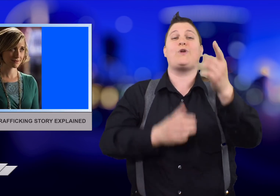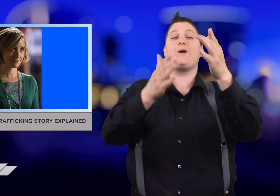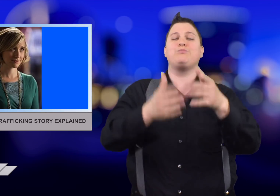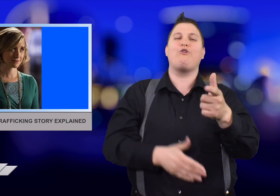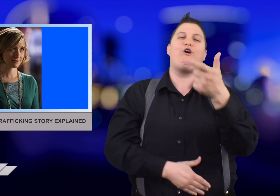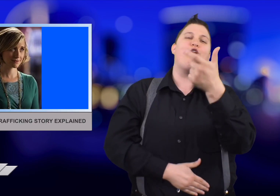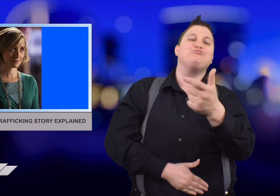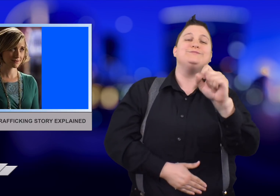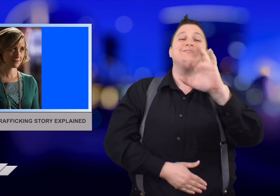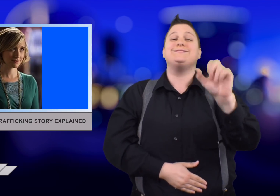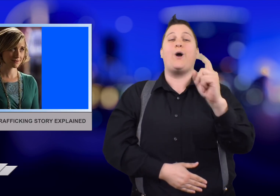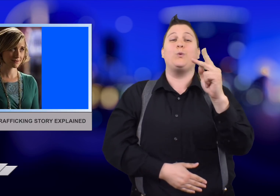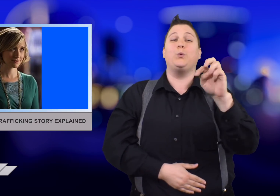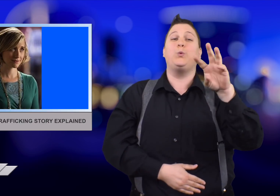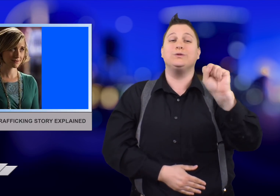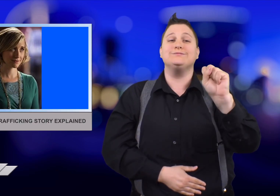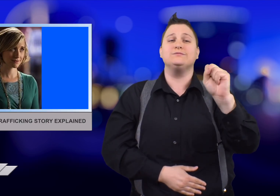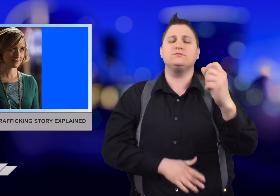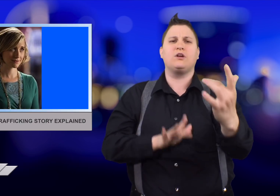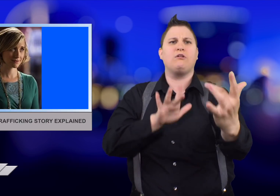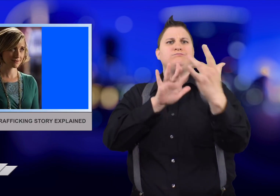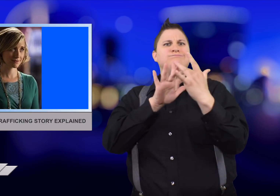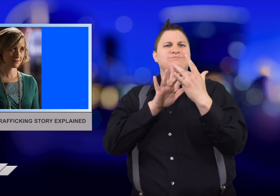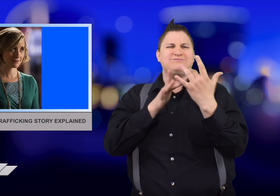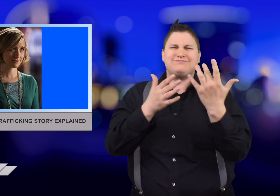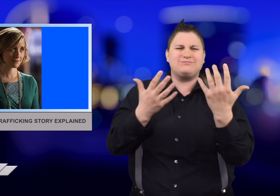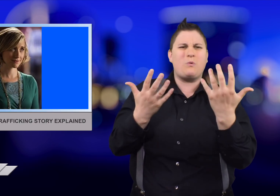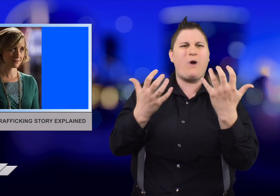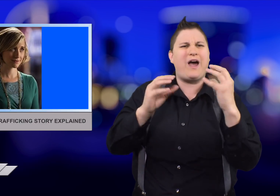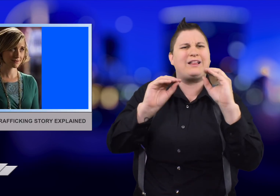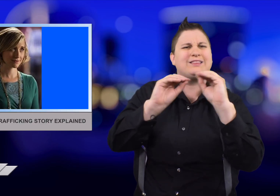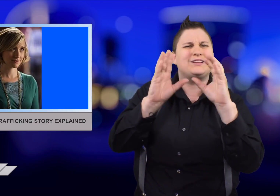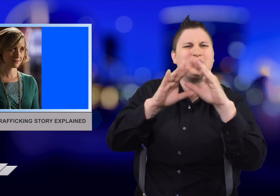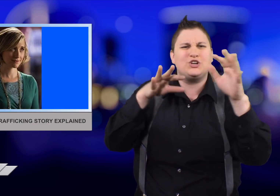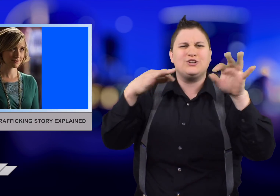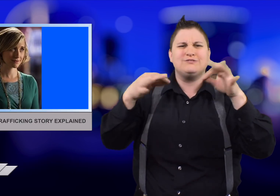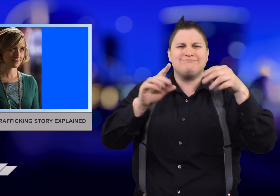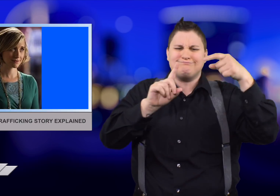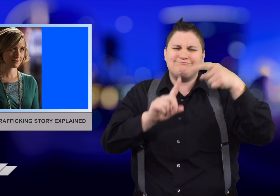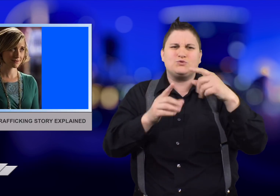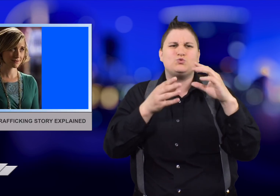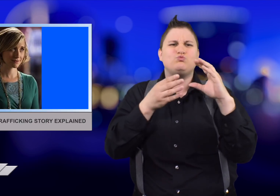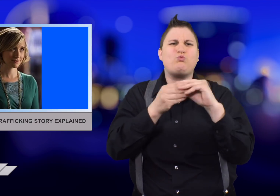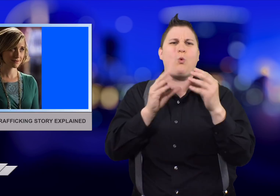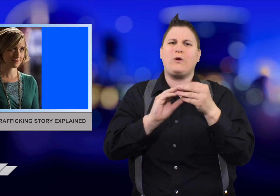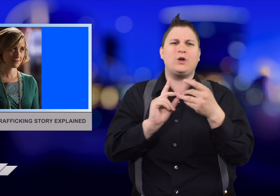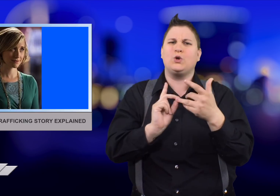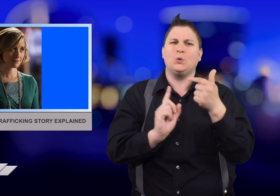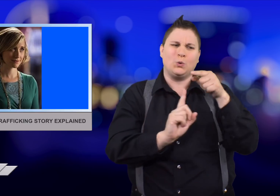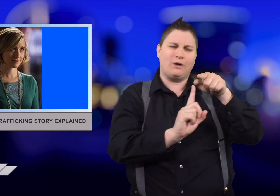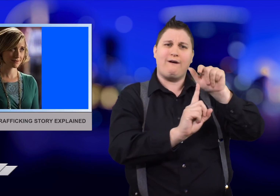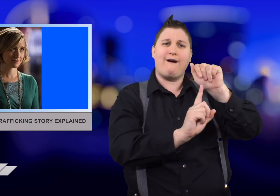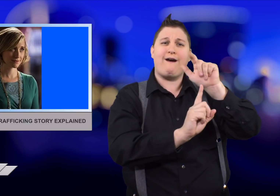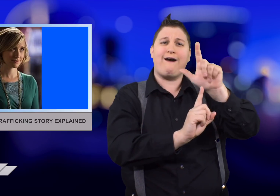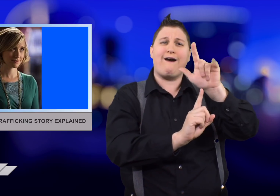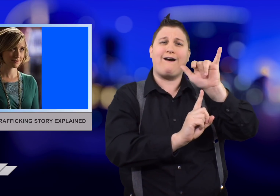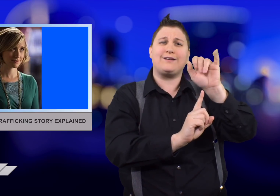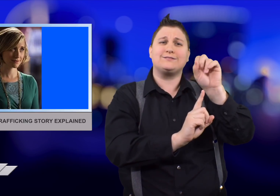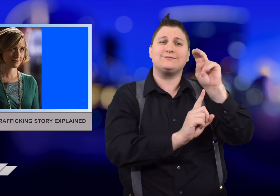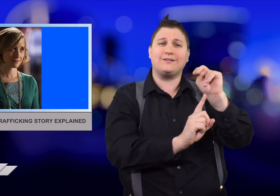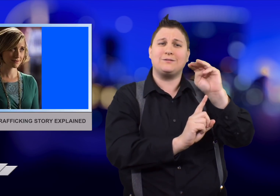One of our Sign1News viewers contacted us to get a better explanation of the Allison